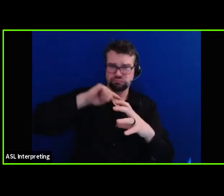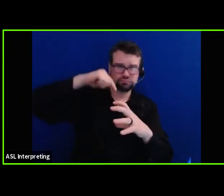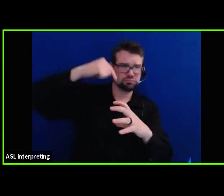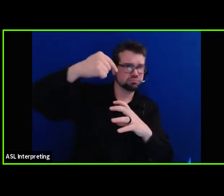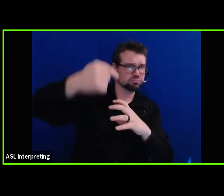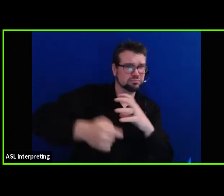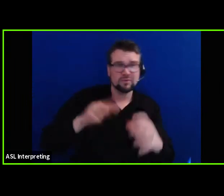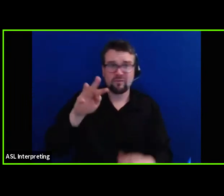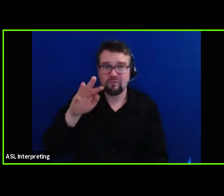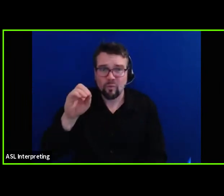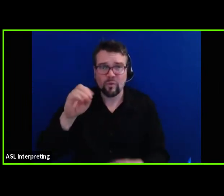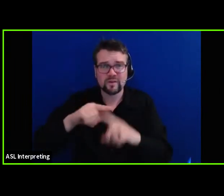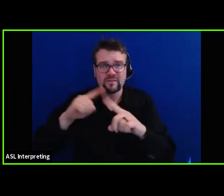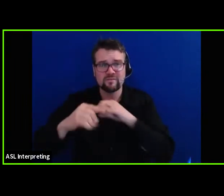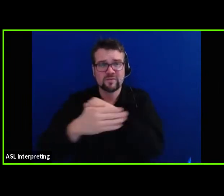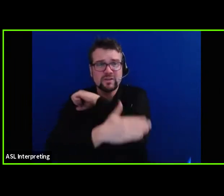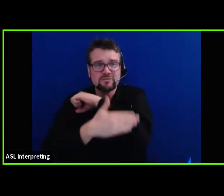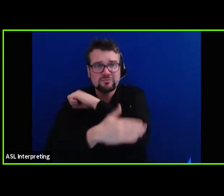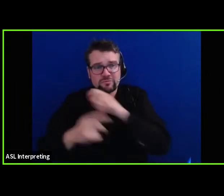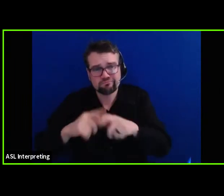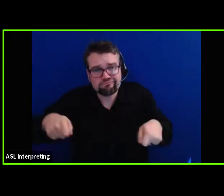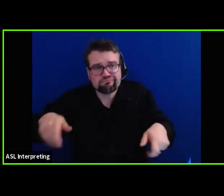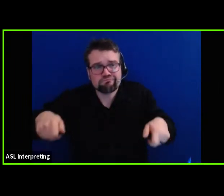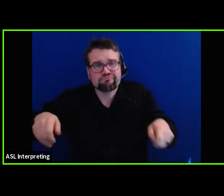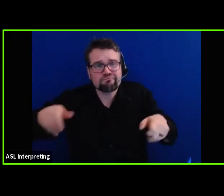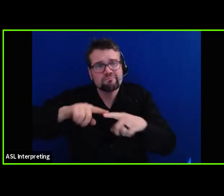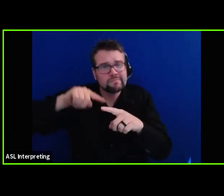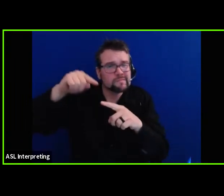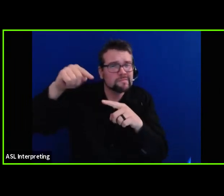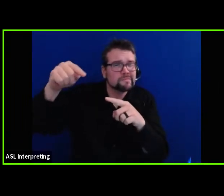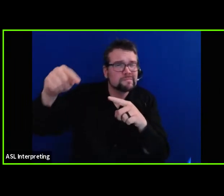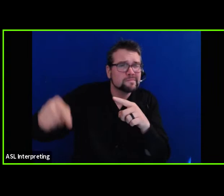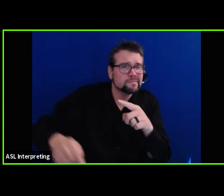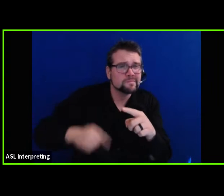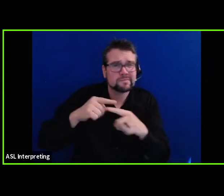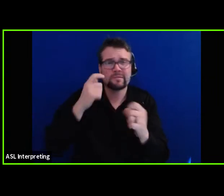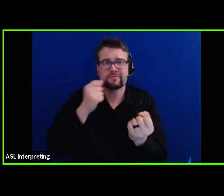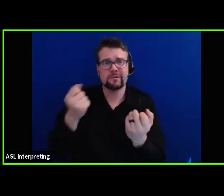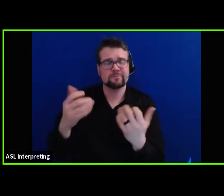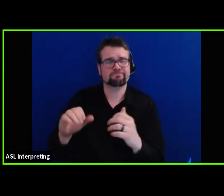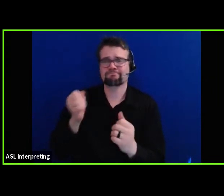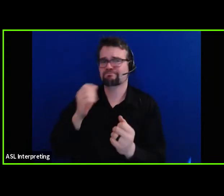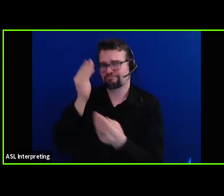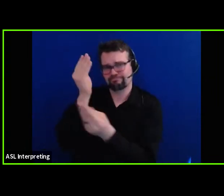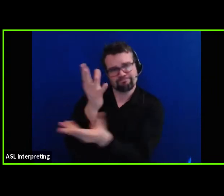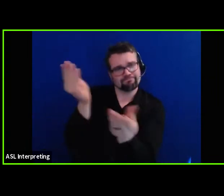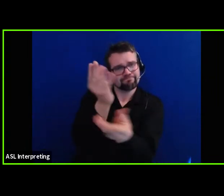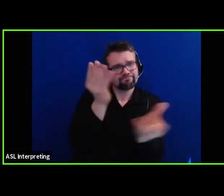COUNTRIES TO BRING AWARENESS OF THE POTENTIAL OF PEOPLE WITH DISABILITIES. IT'S HARD TO BELIEVE THAT IT'S